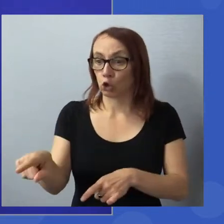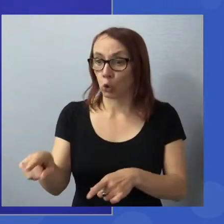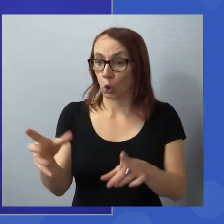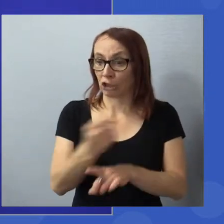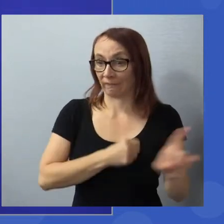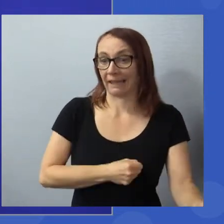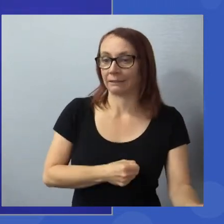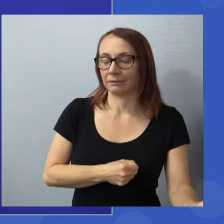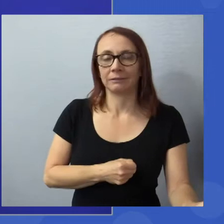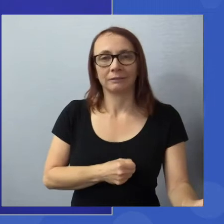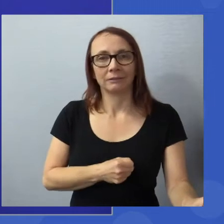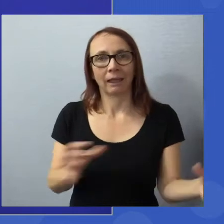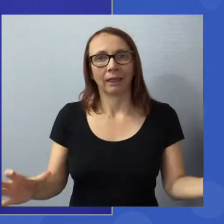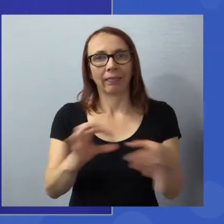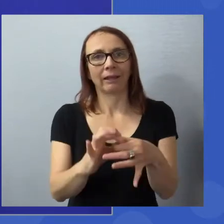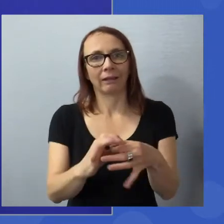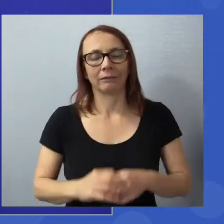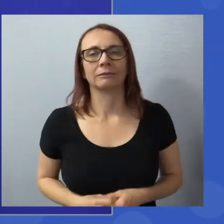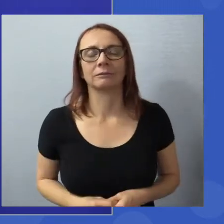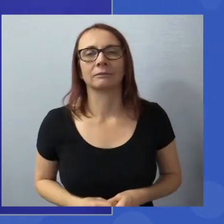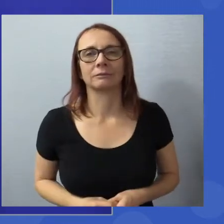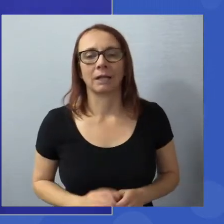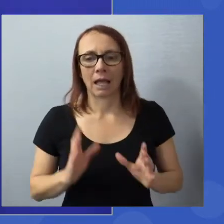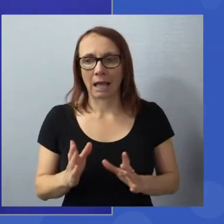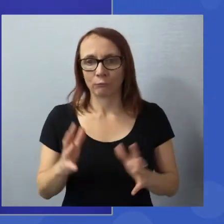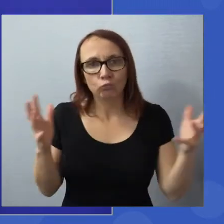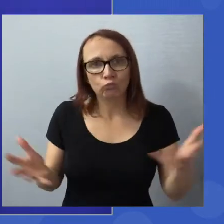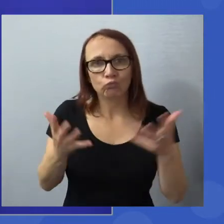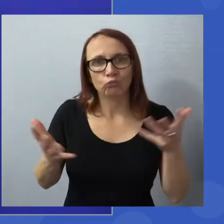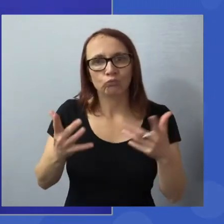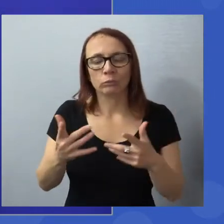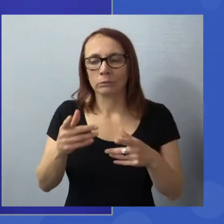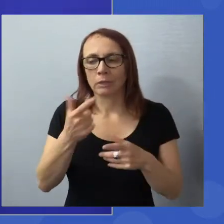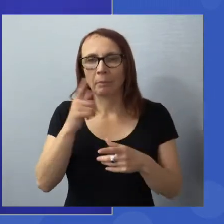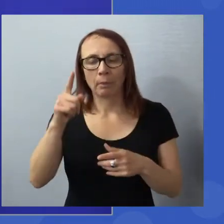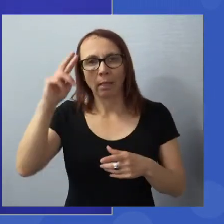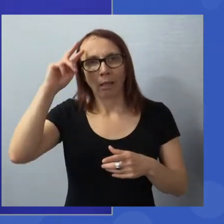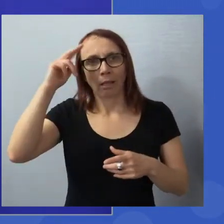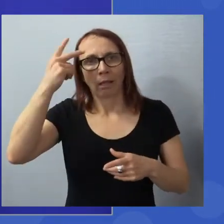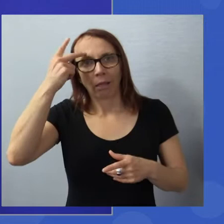choices and we need to make incentives to people to change their mindsets and